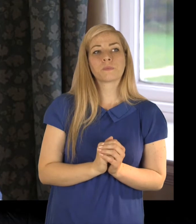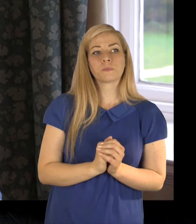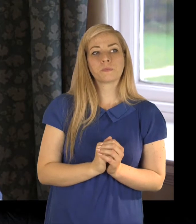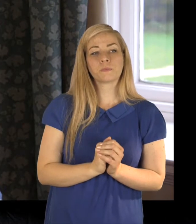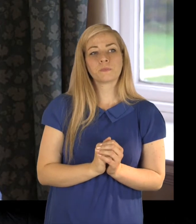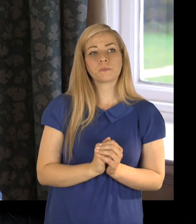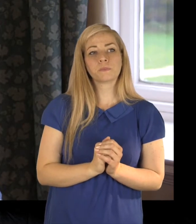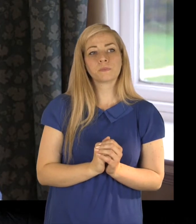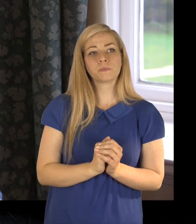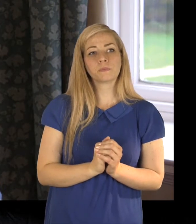on there, and how they work.